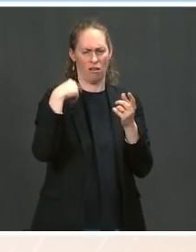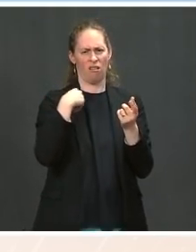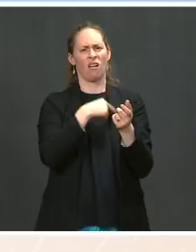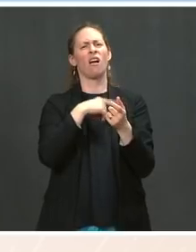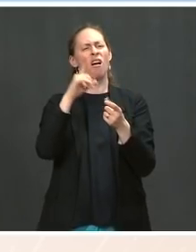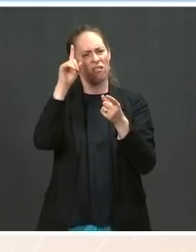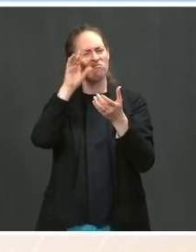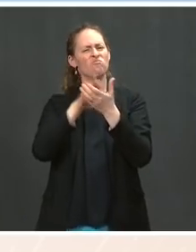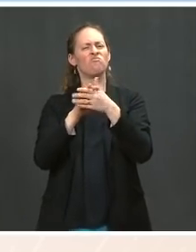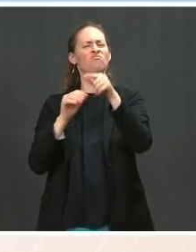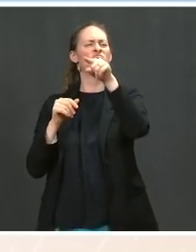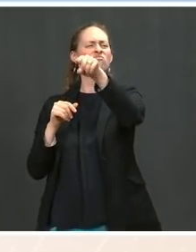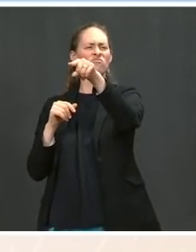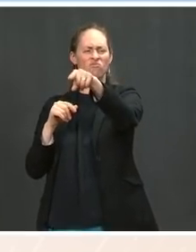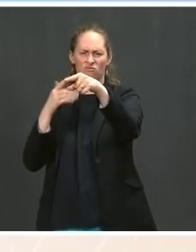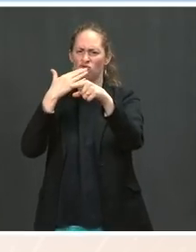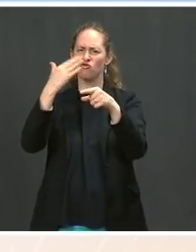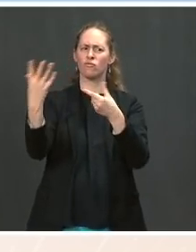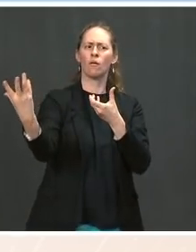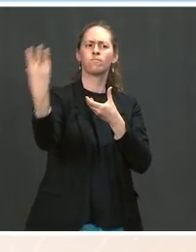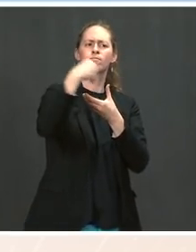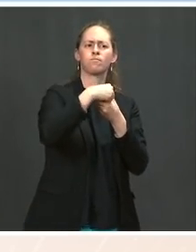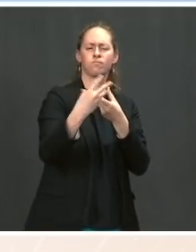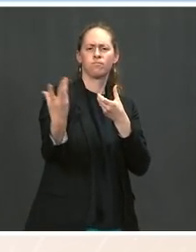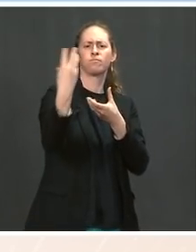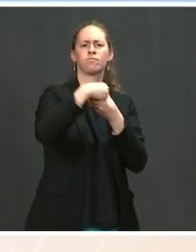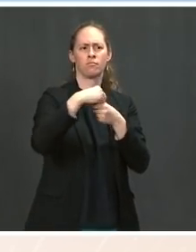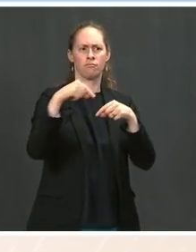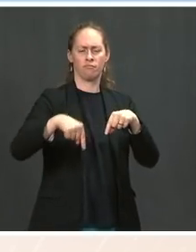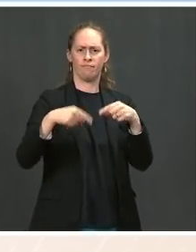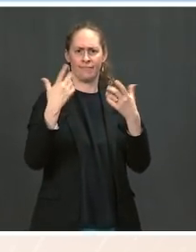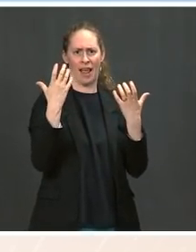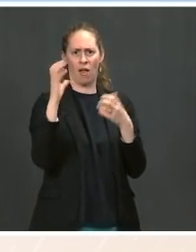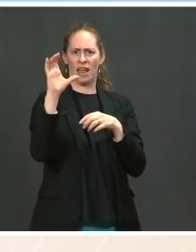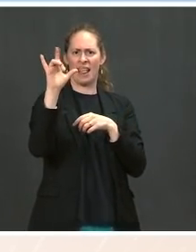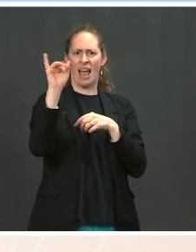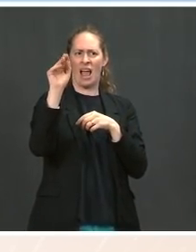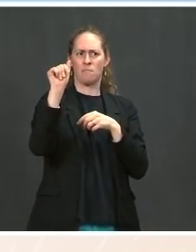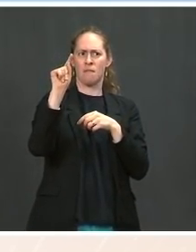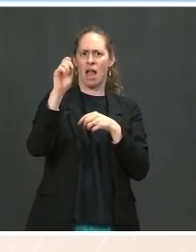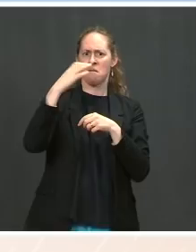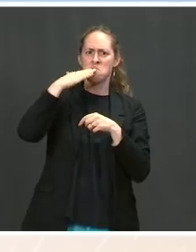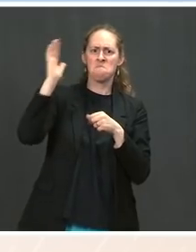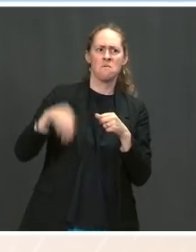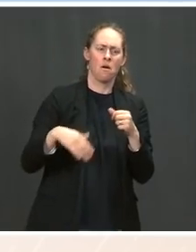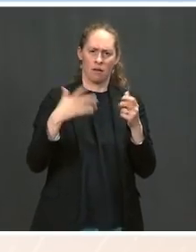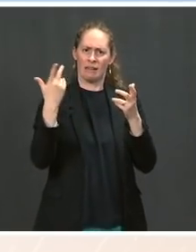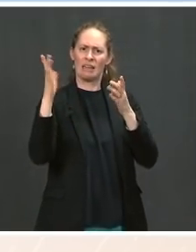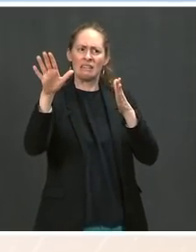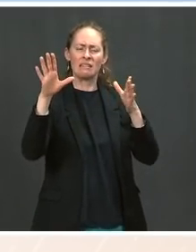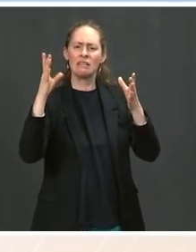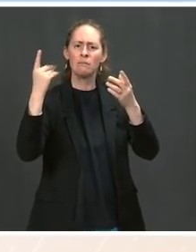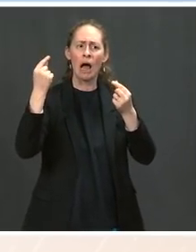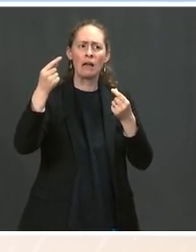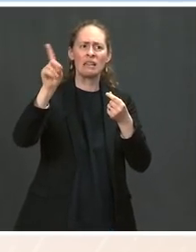in confronting climate issues, climate solutions. We'll, of course, need Brazil's action and leadership. We fully respect Brazil's sovereignty